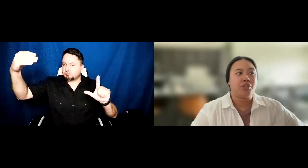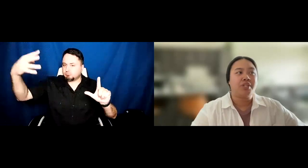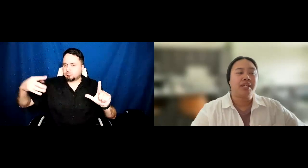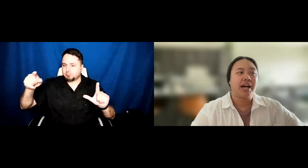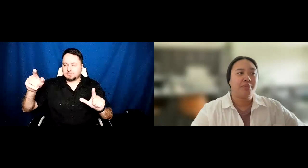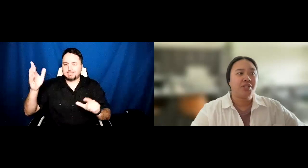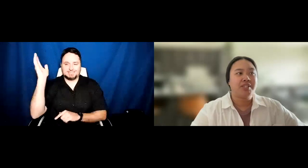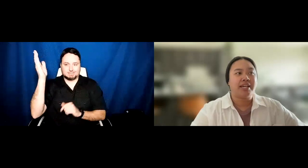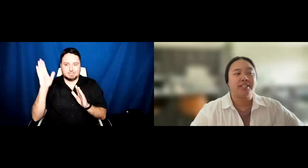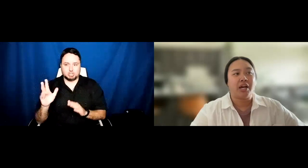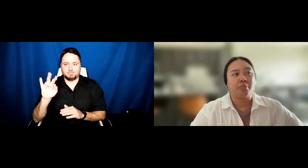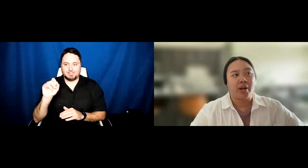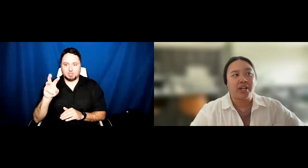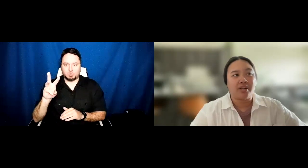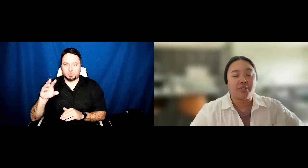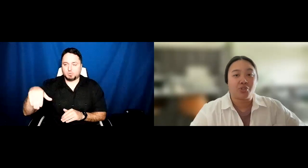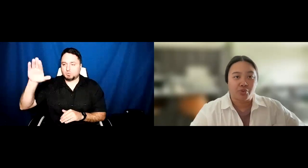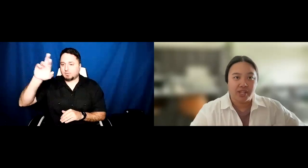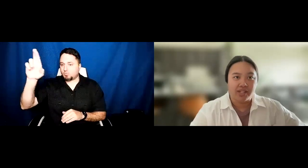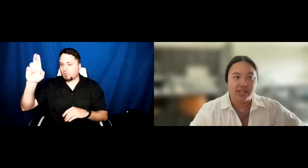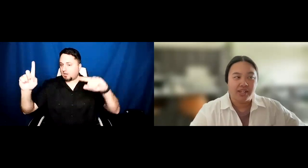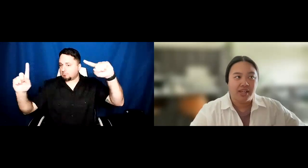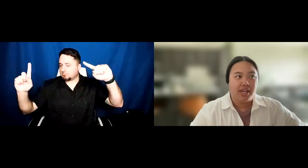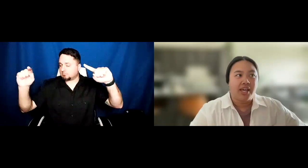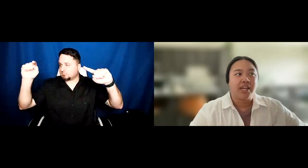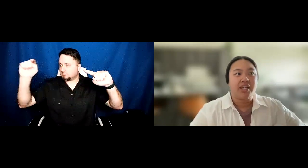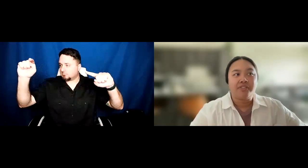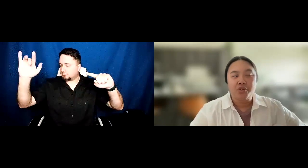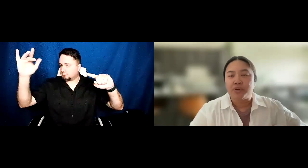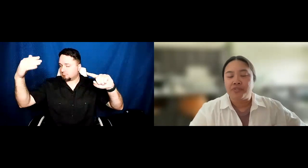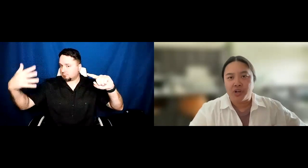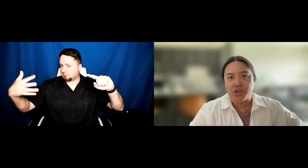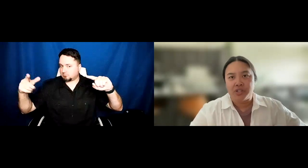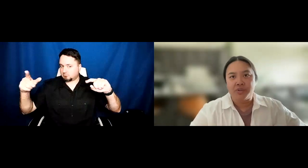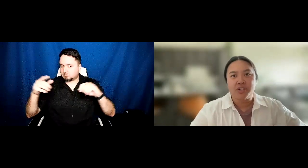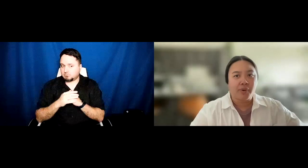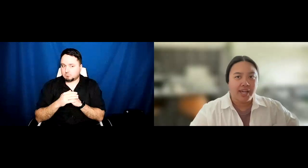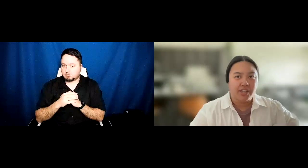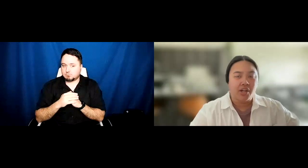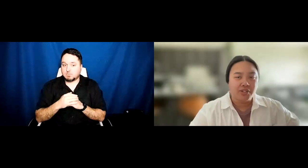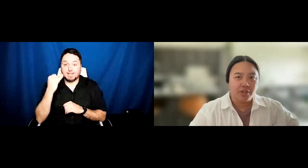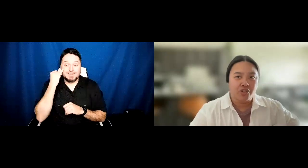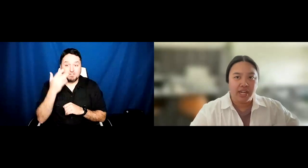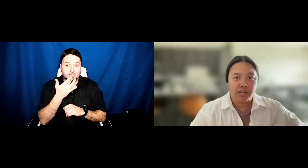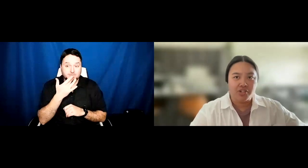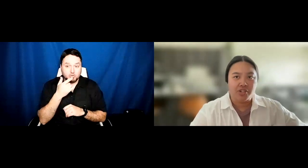using the options at the top right of your screen. And if you prefer, you can go ahead and also change